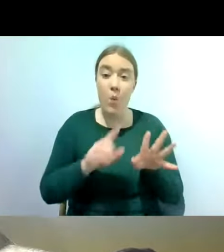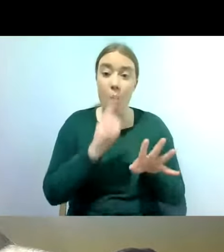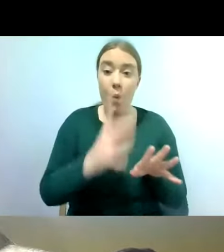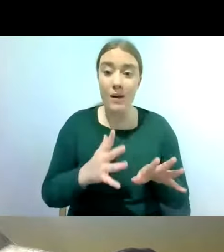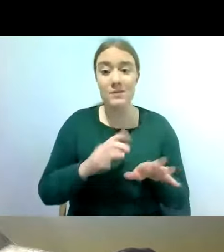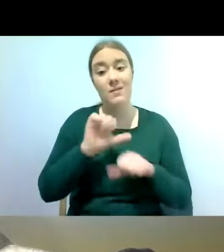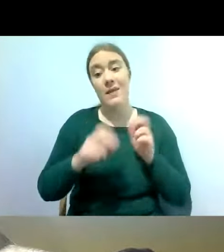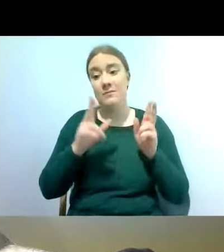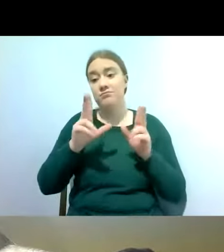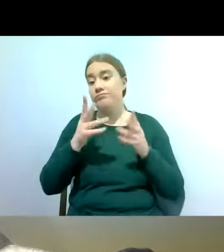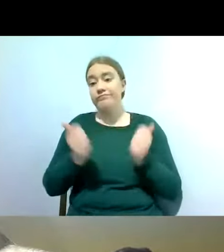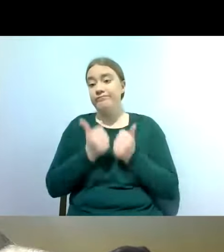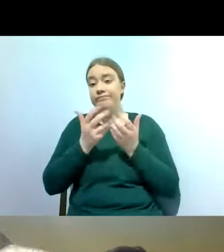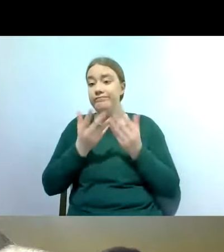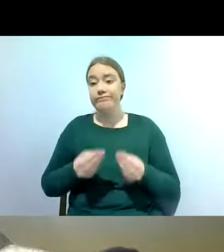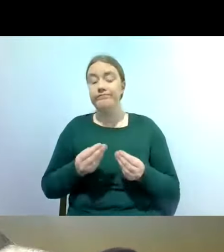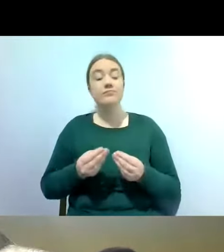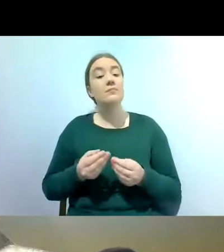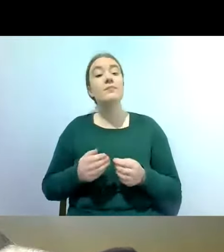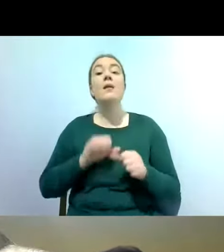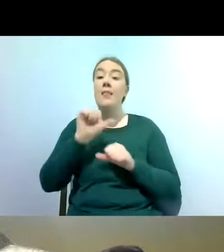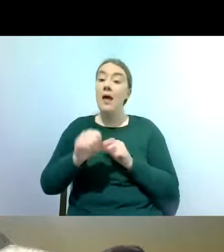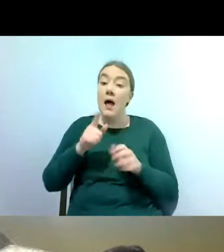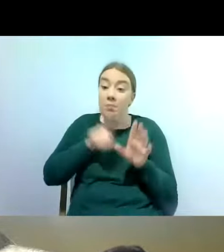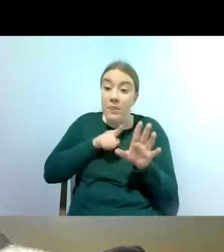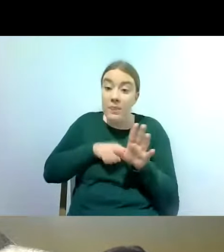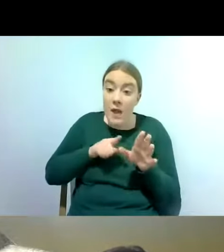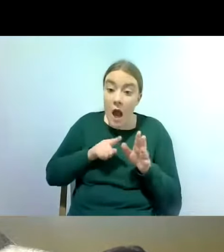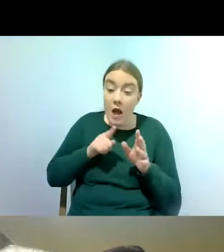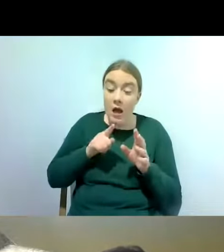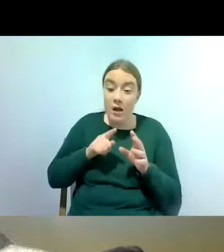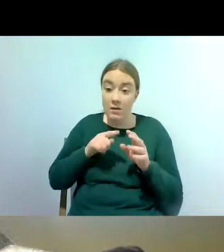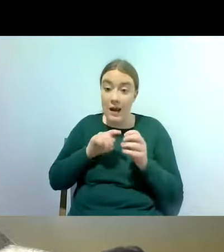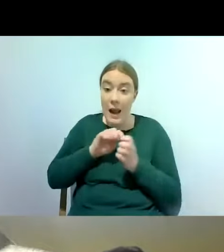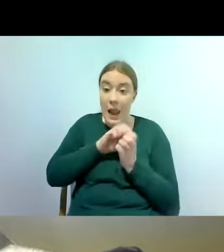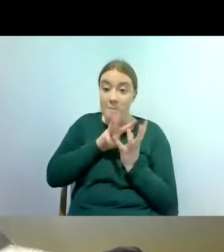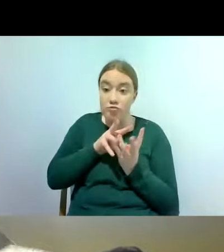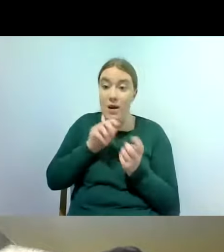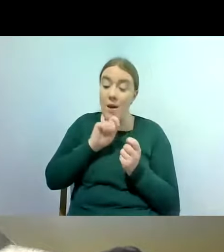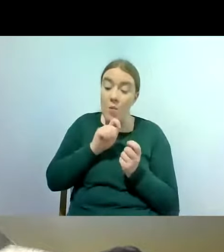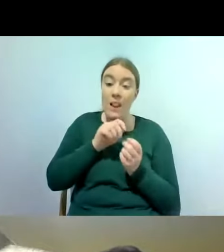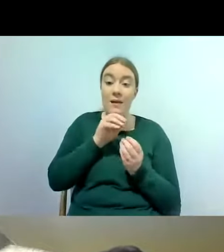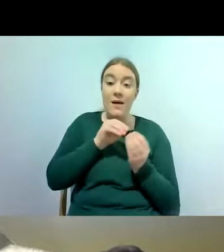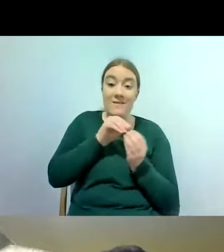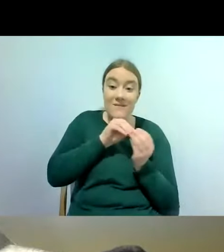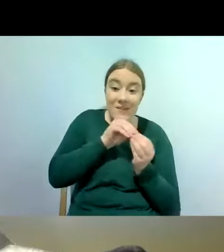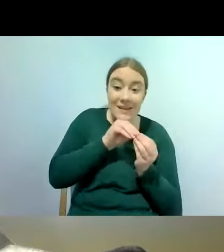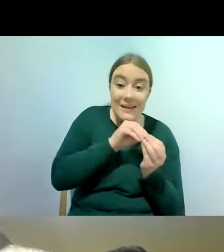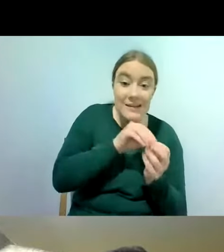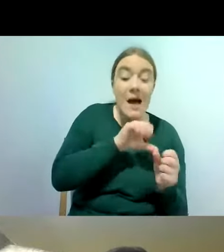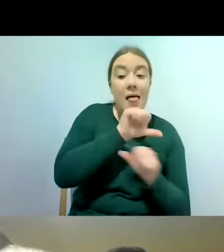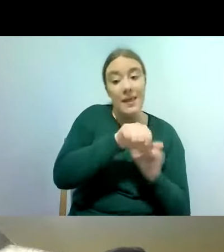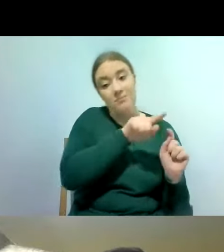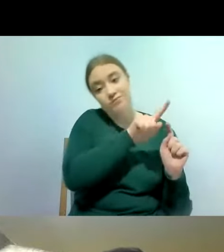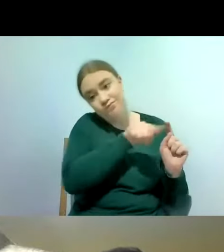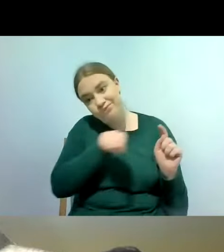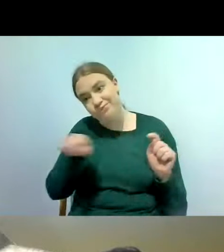juveniles then filter feed before migrating back out to sea historically the sea lamprey was very